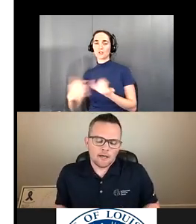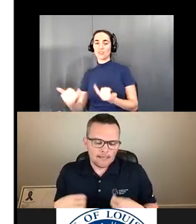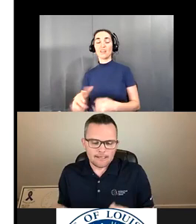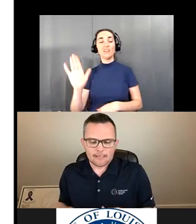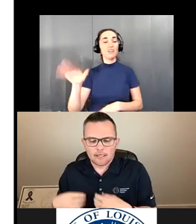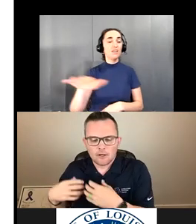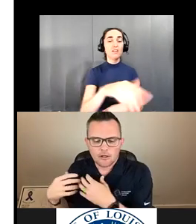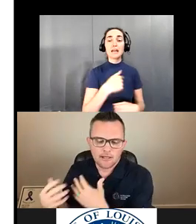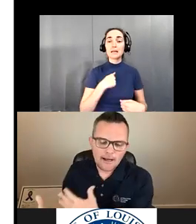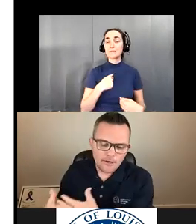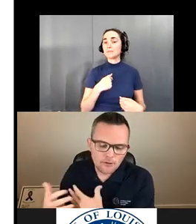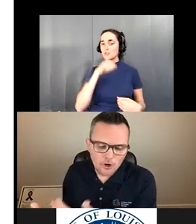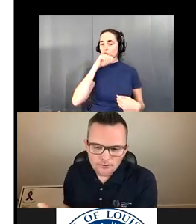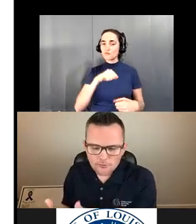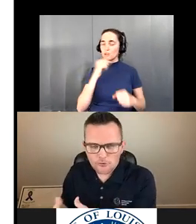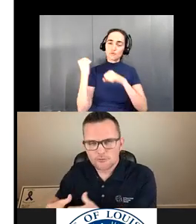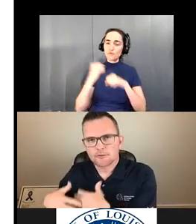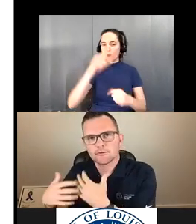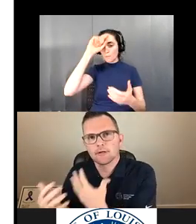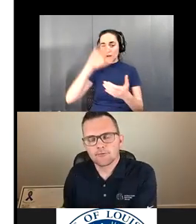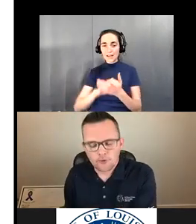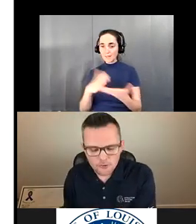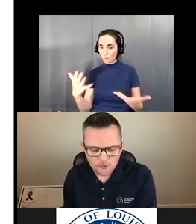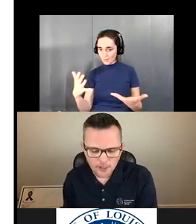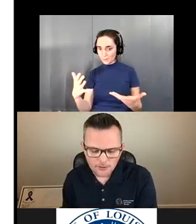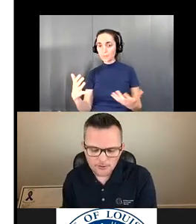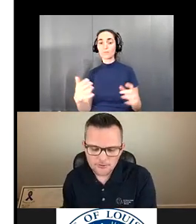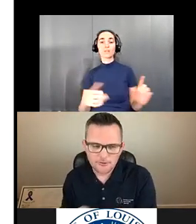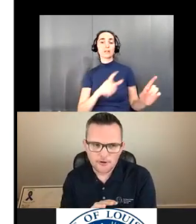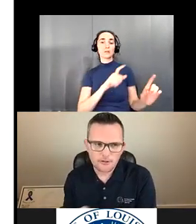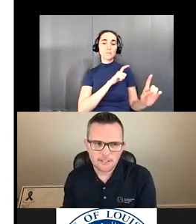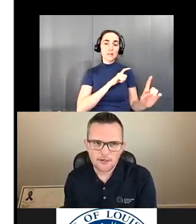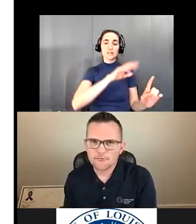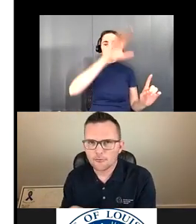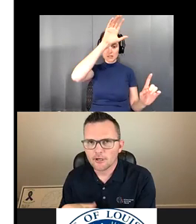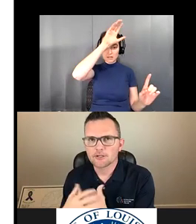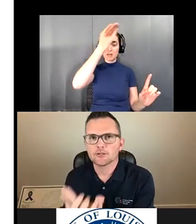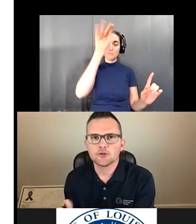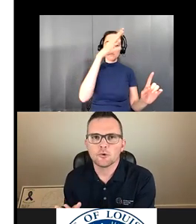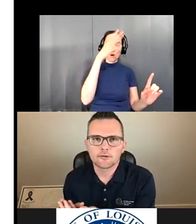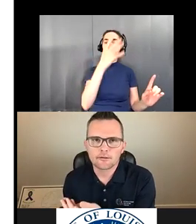and allowing law enforcement first responders, the voluntary information that you want them